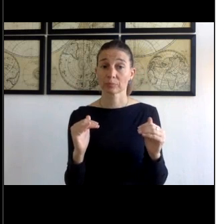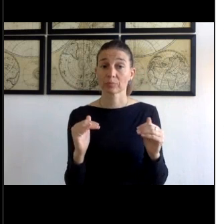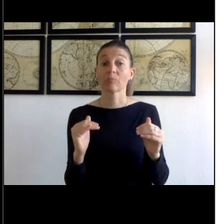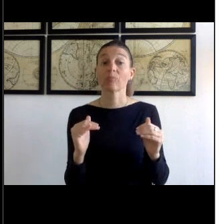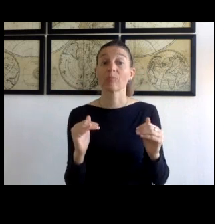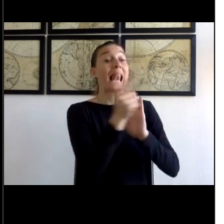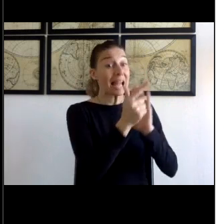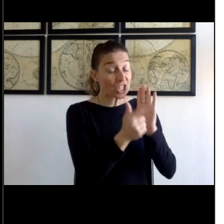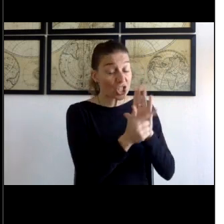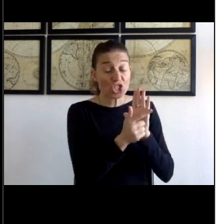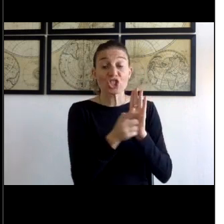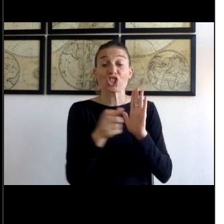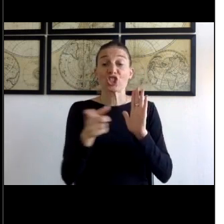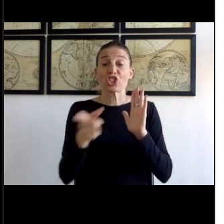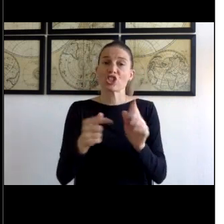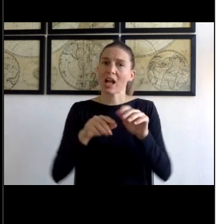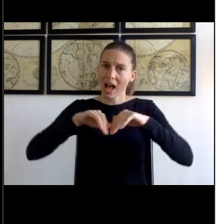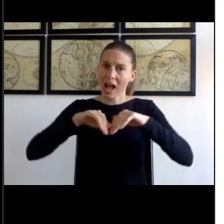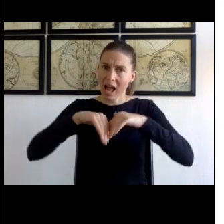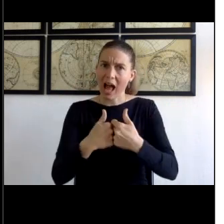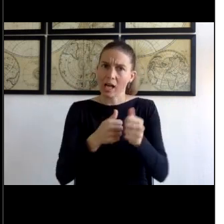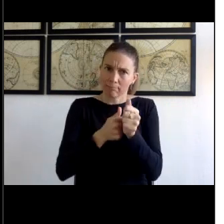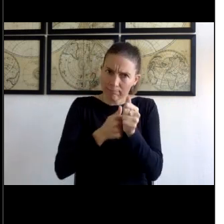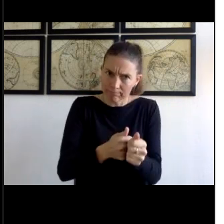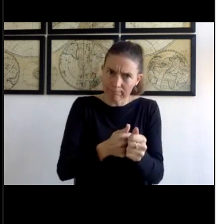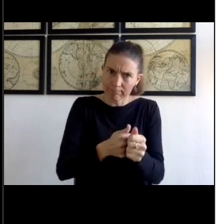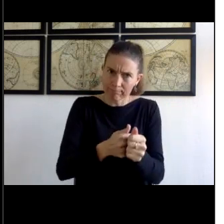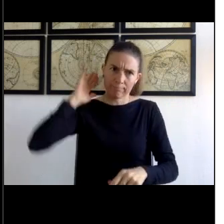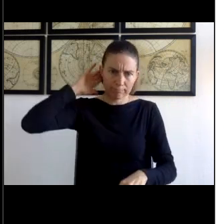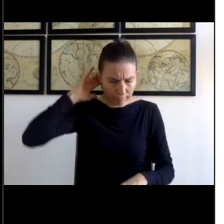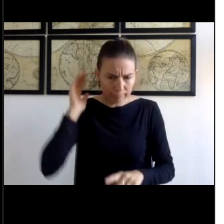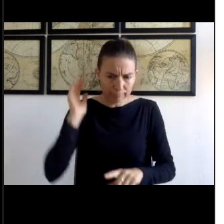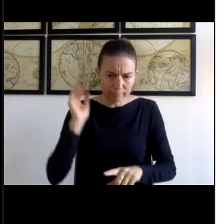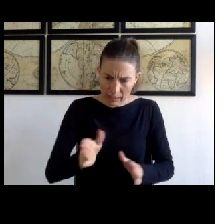and also the national regulators and other competent authorities